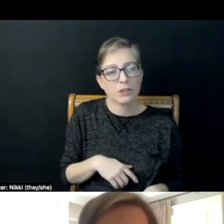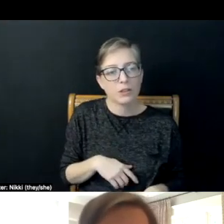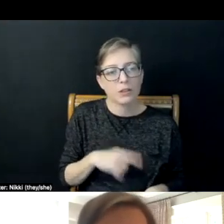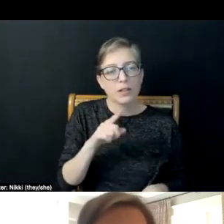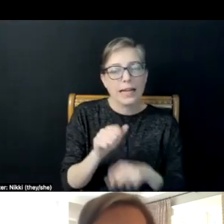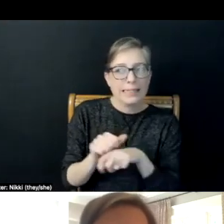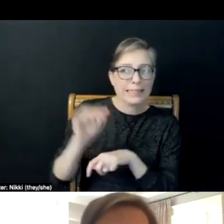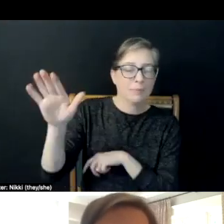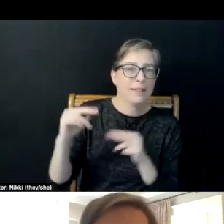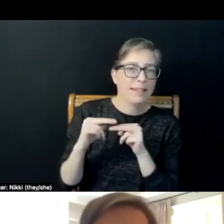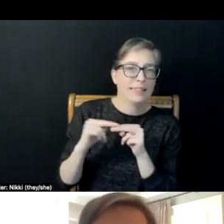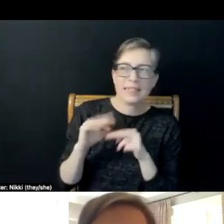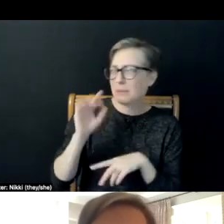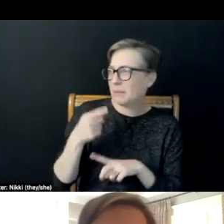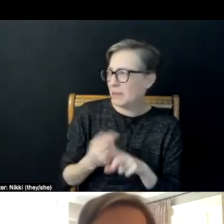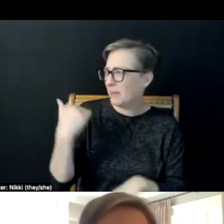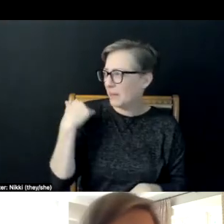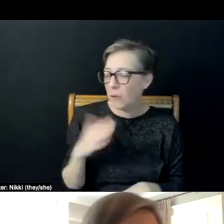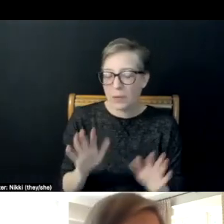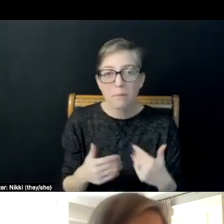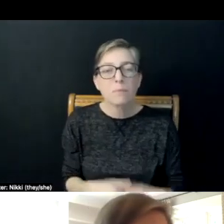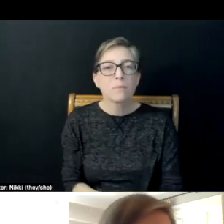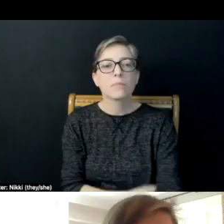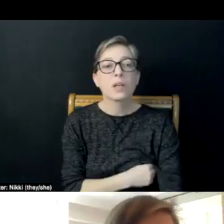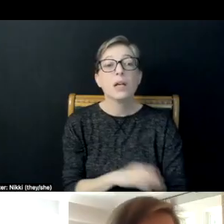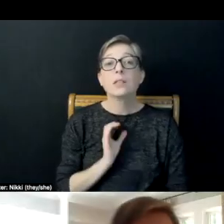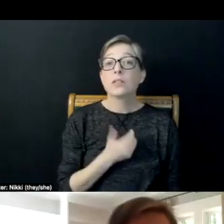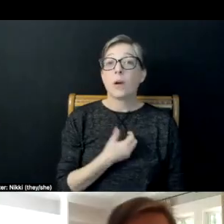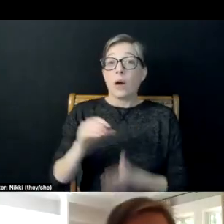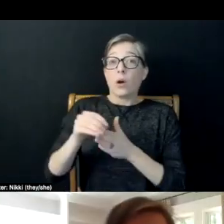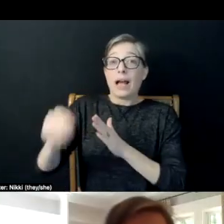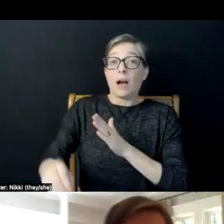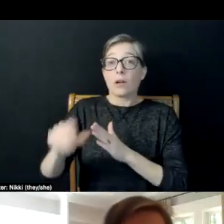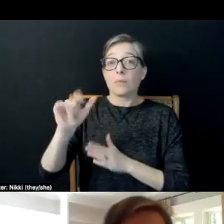But in our outcome literature that we present for over the last 50 years,